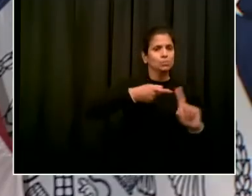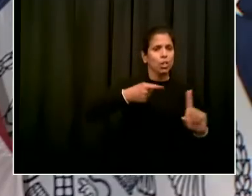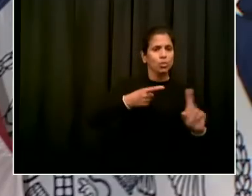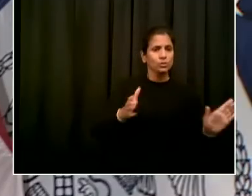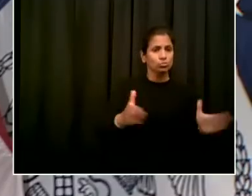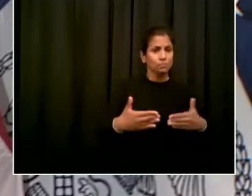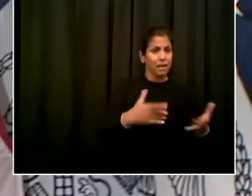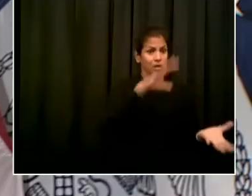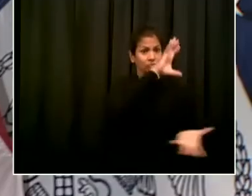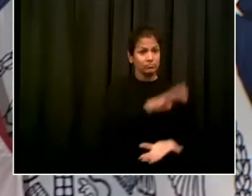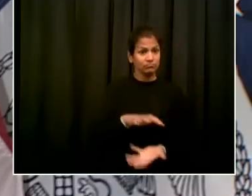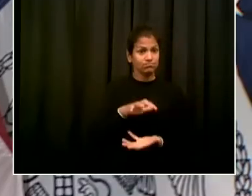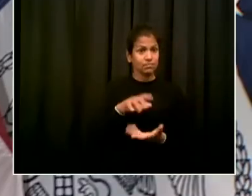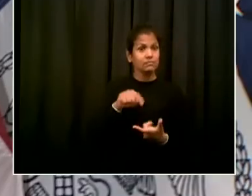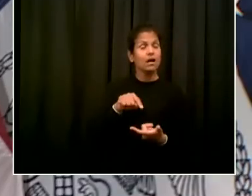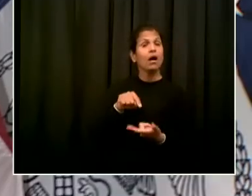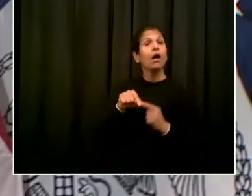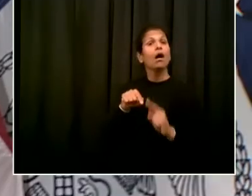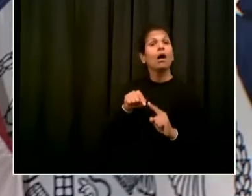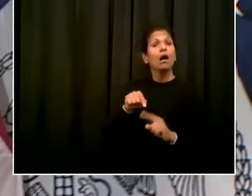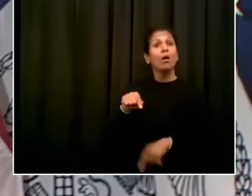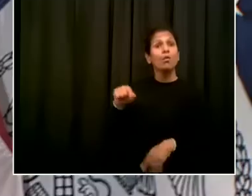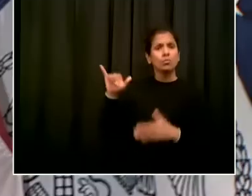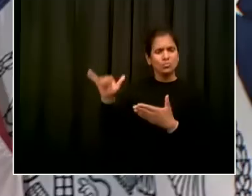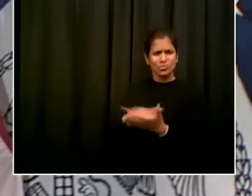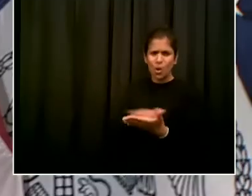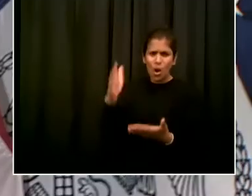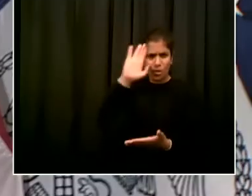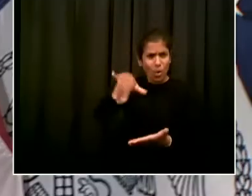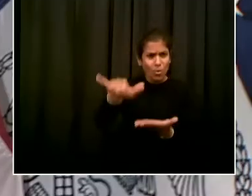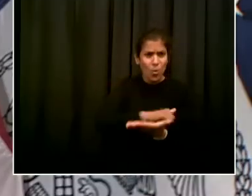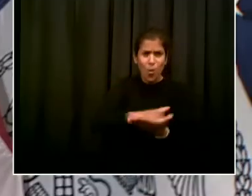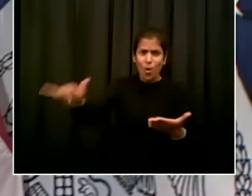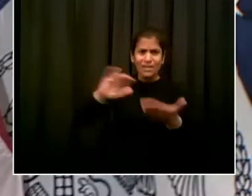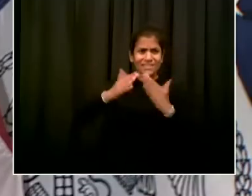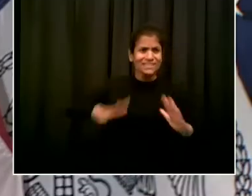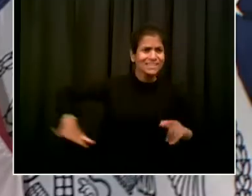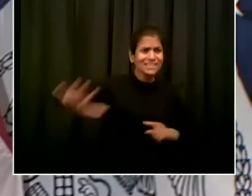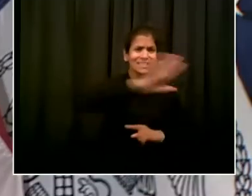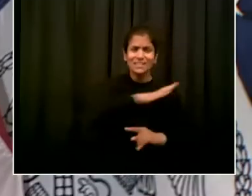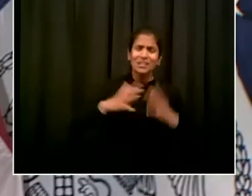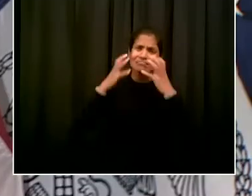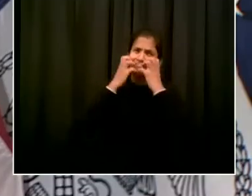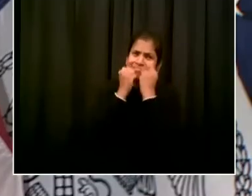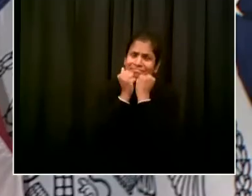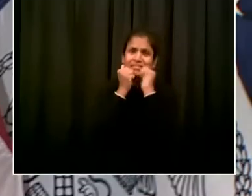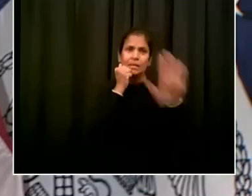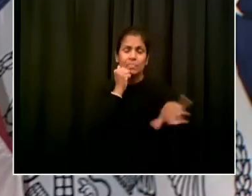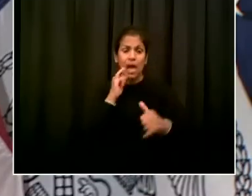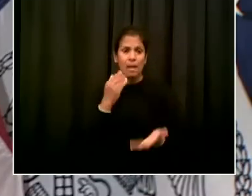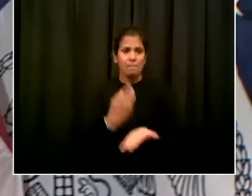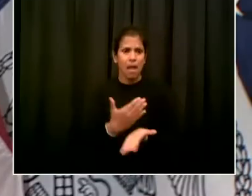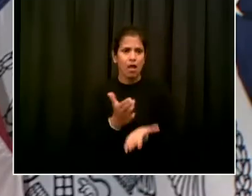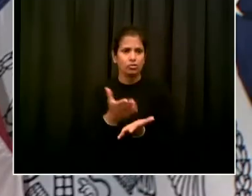WHAT THE CITY IS TRYINNTOG D DO S I USE ALL THE OTHER TOOLS AT OUR DISPOSAL, WHETHER IT IS HELPING SMALLLL BUSINESSES RENEGOTOTTEIA